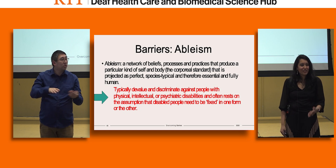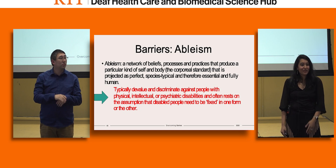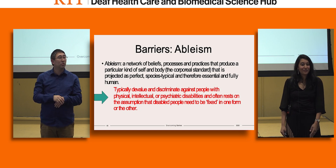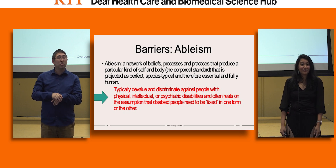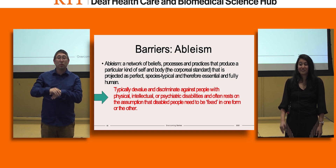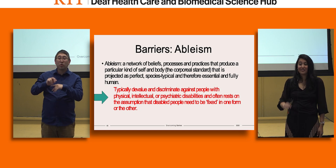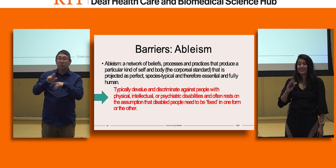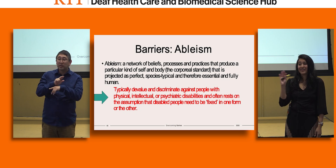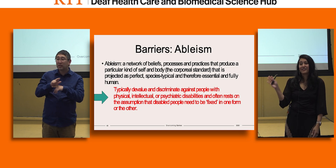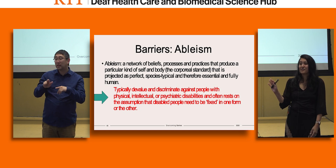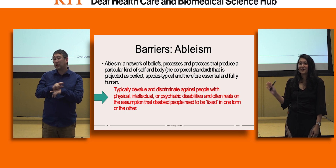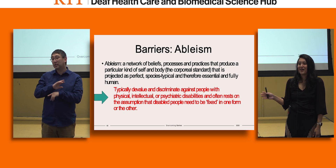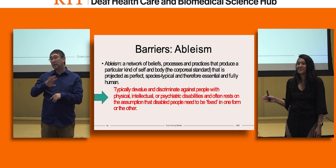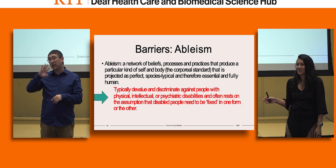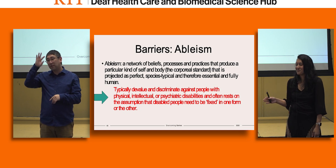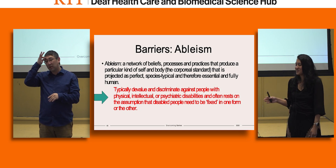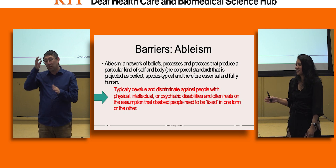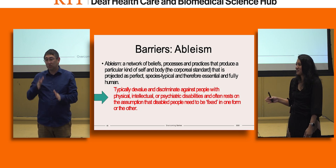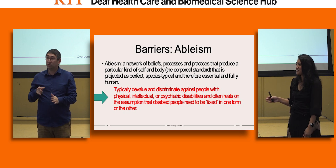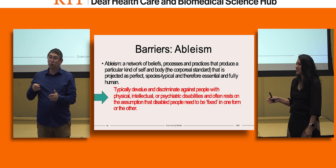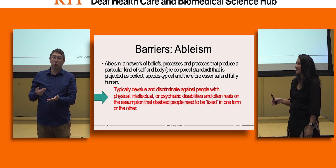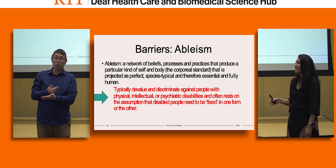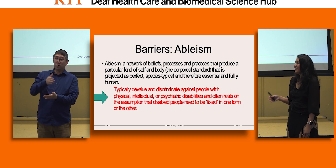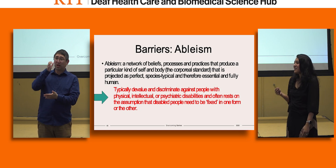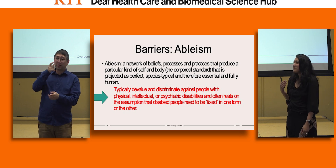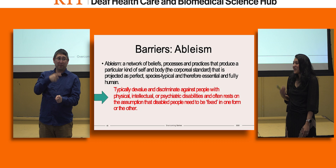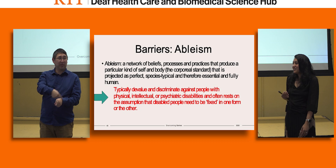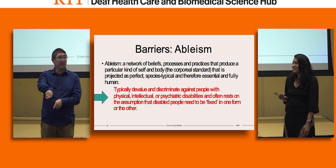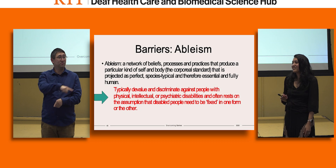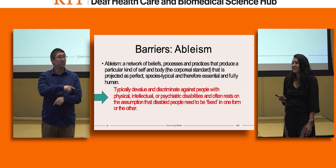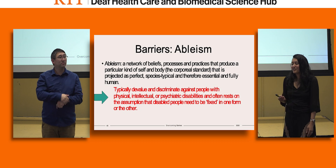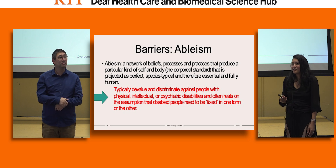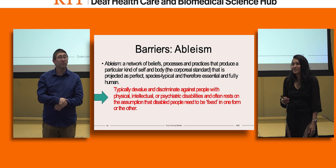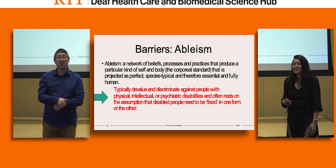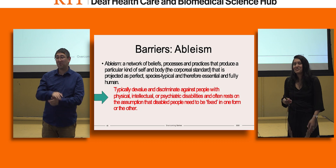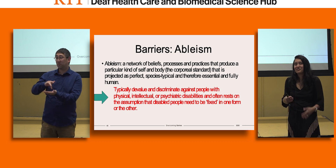this is like a new concept to them, right? In medicine, there's